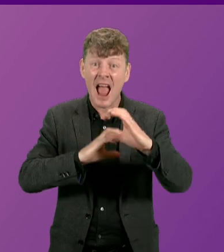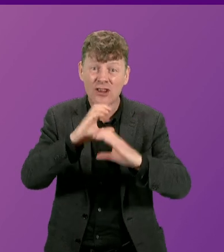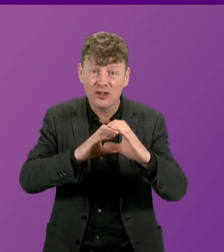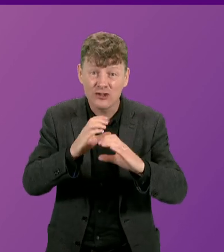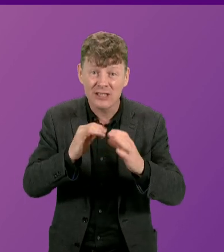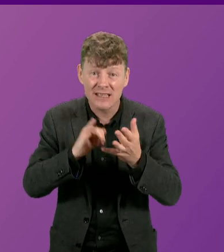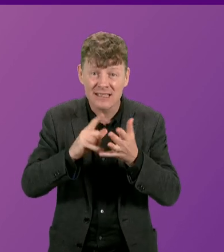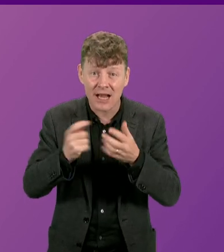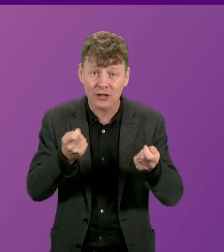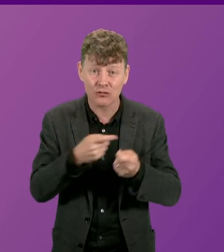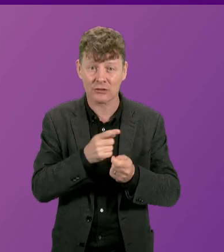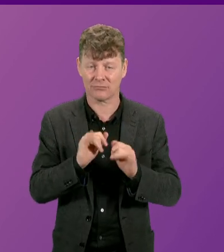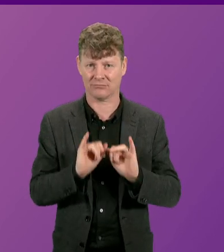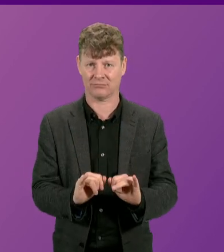I have with me a letter that her predecessor,